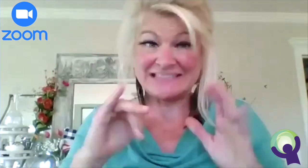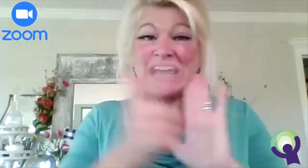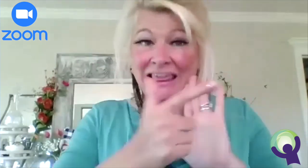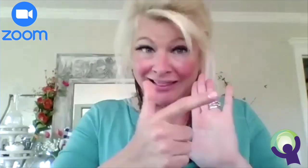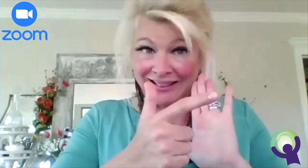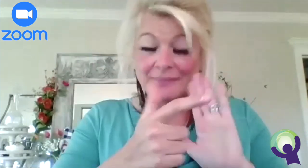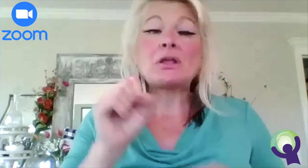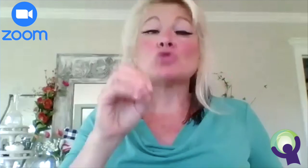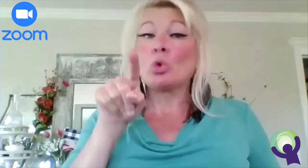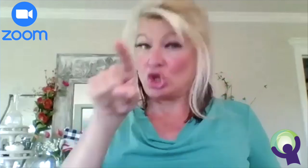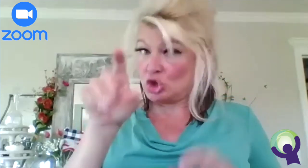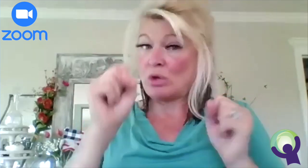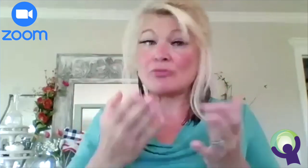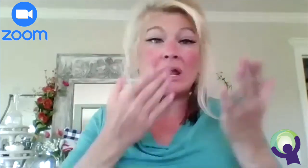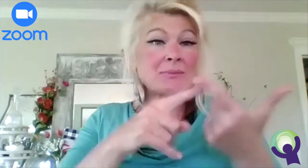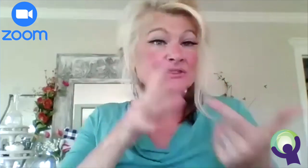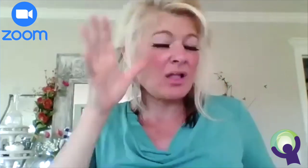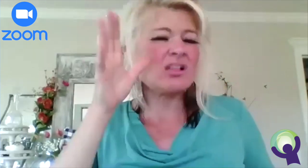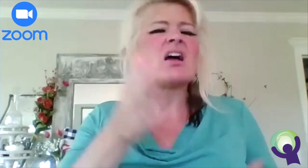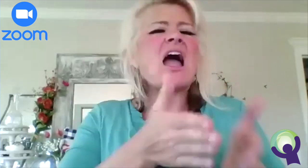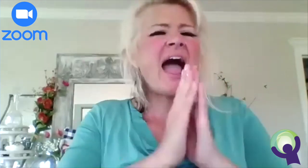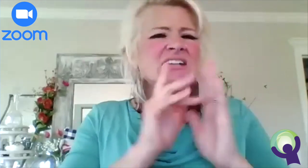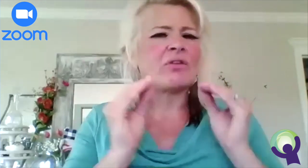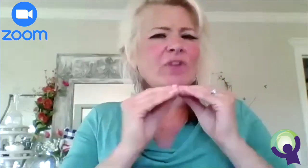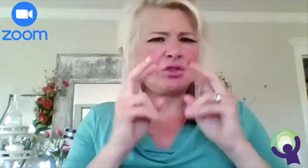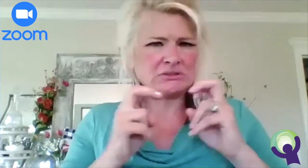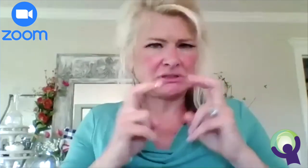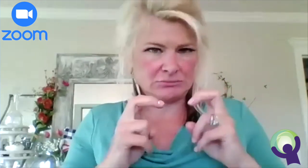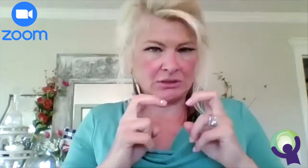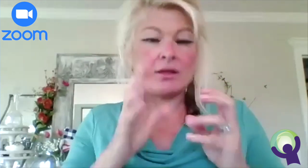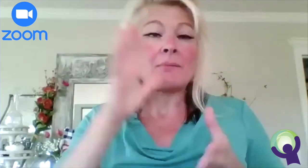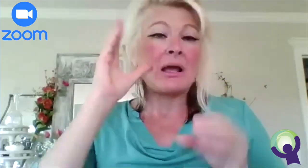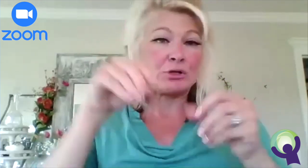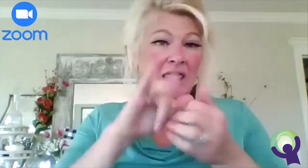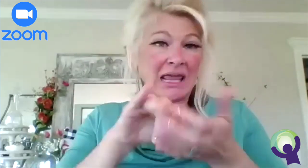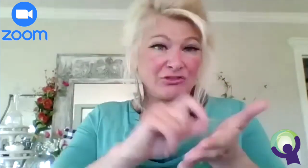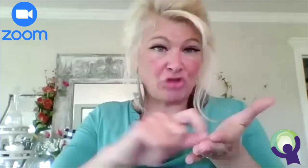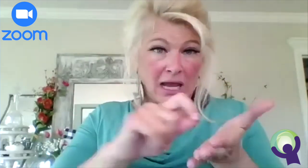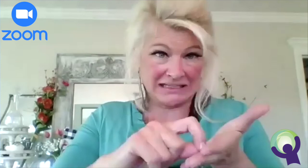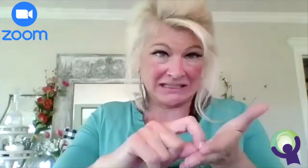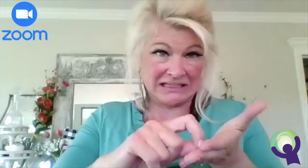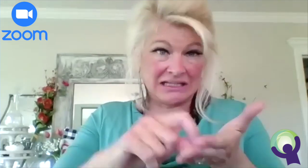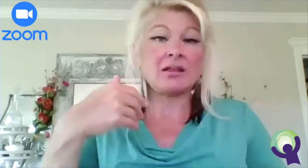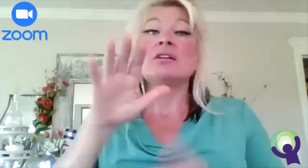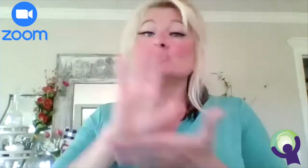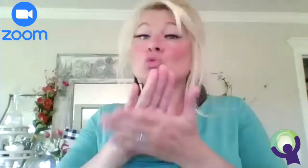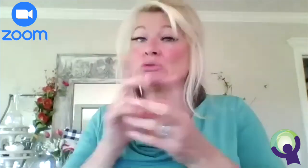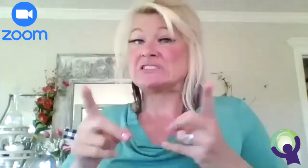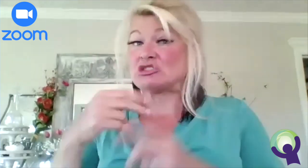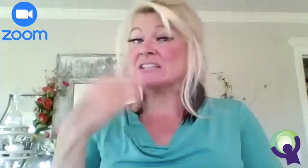They cannot deny an assessment. So you can recommend to the parents-- ask for more assessments and the parents could have that in writing